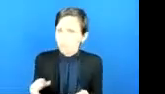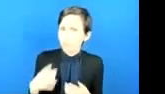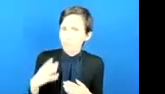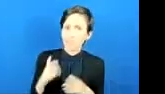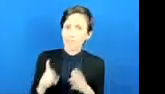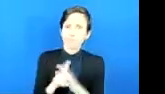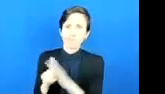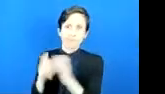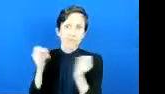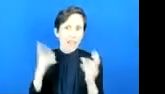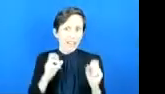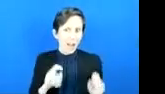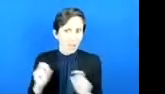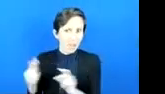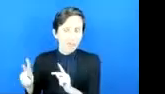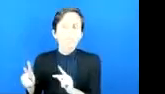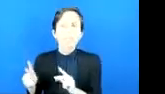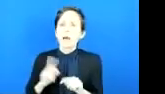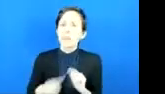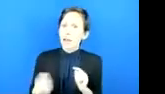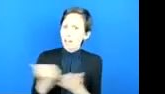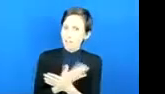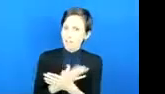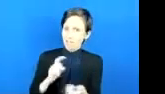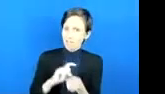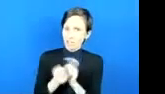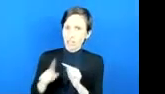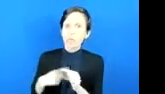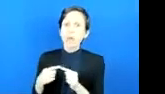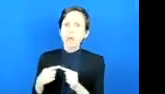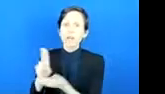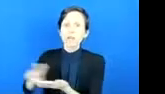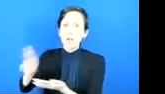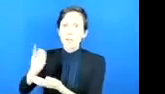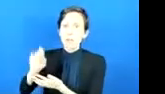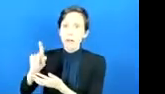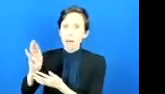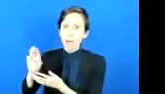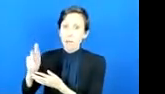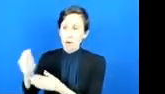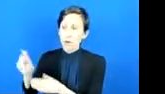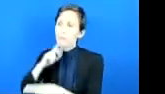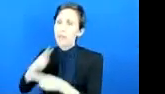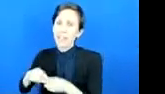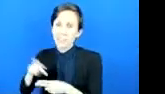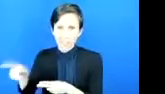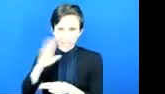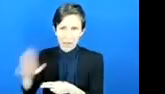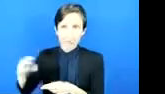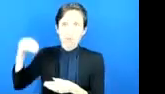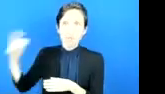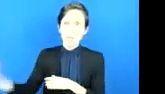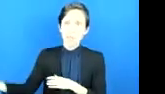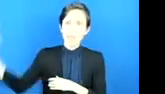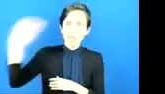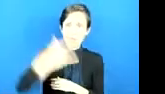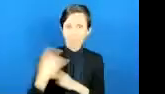but the dynamics really changed when the University of Melbourne mentioned to us that they were gonna be in the US and they would love to stop by Michigan